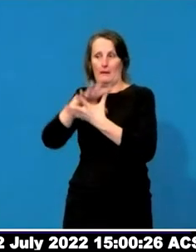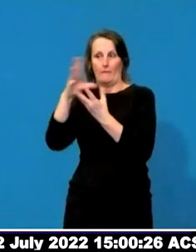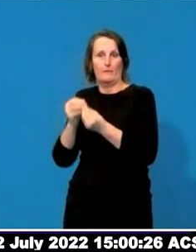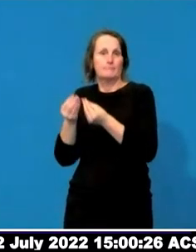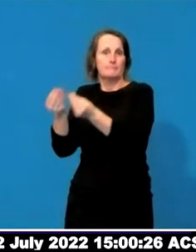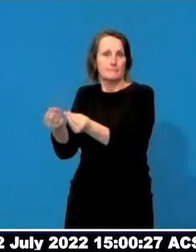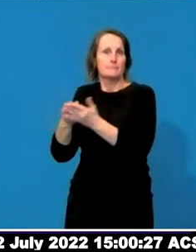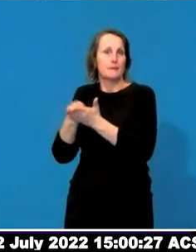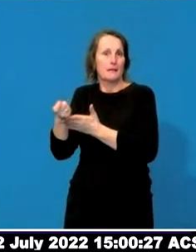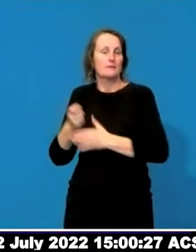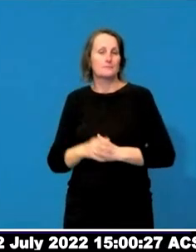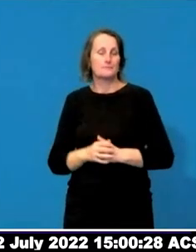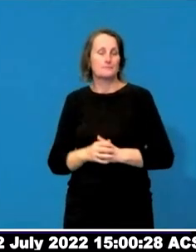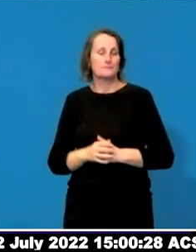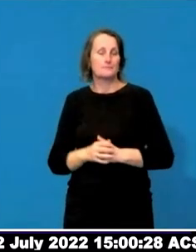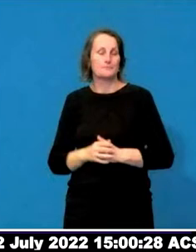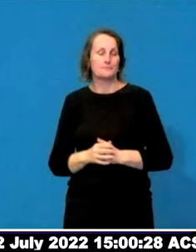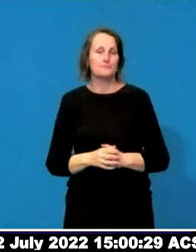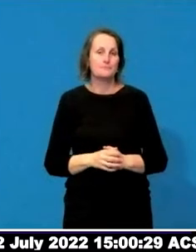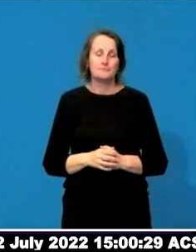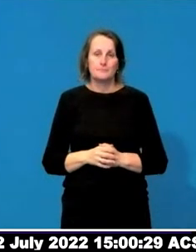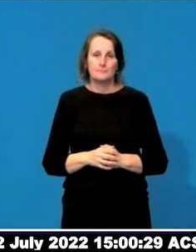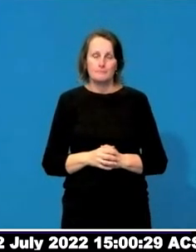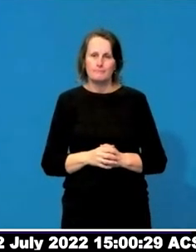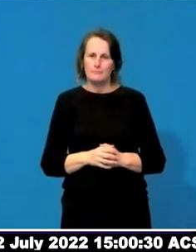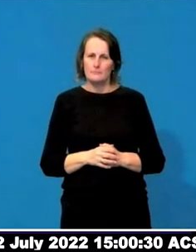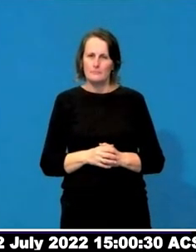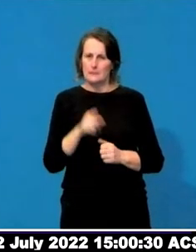Just splitting out the transport costs as a discrete item,